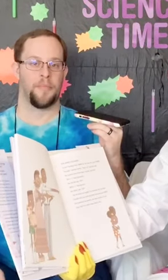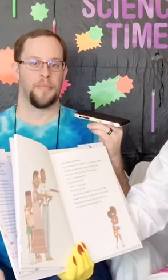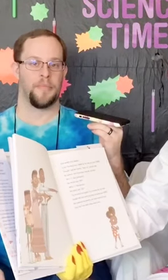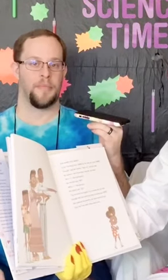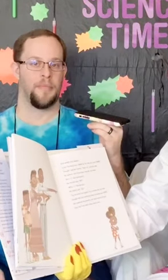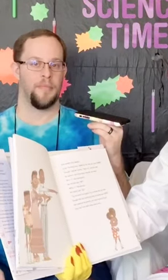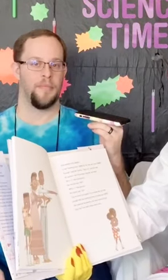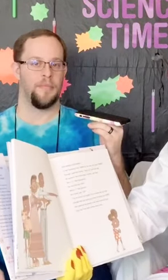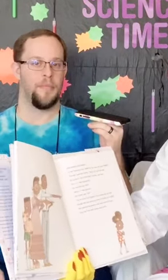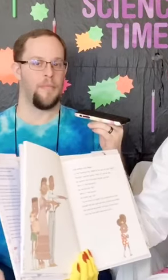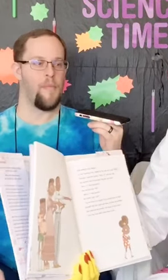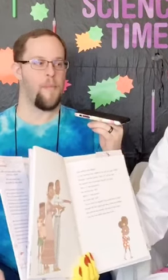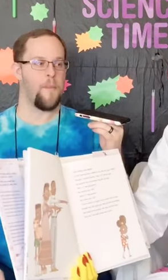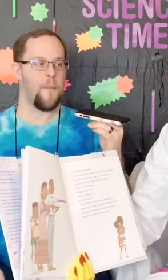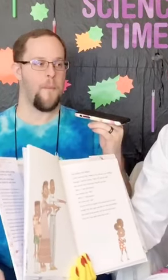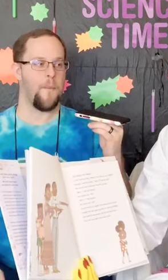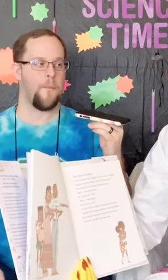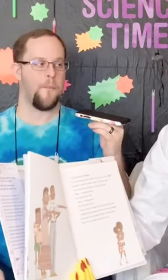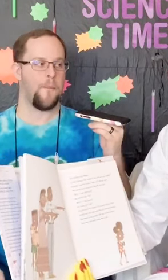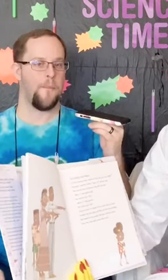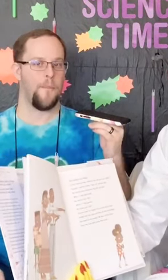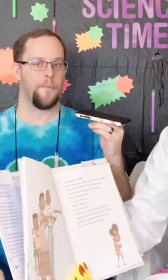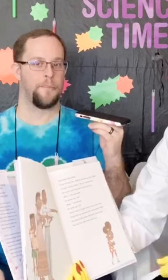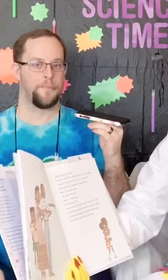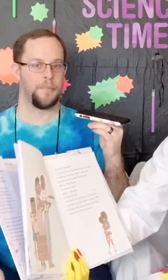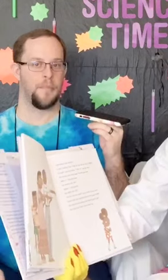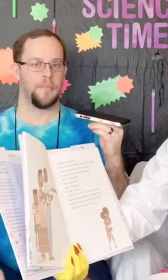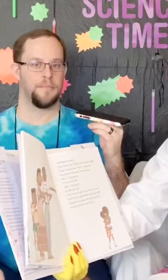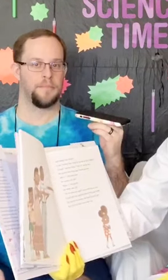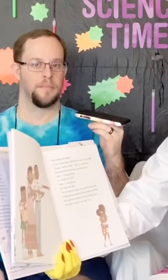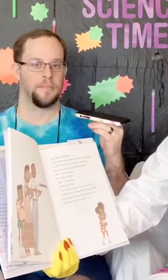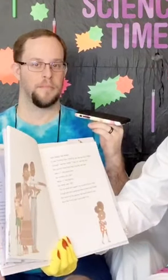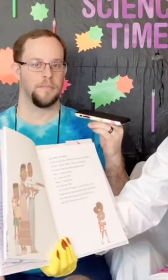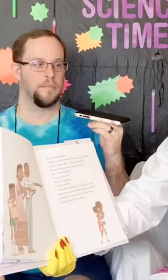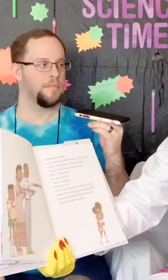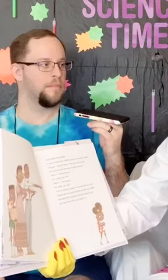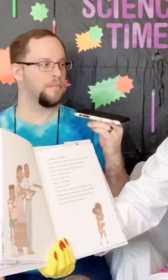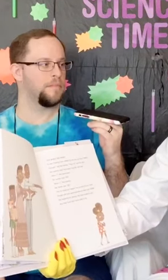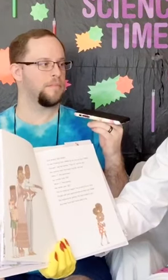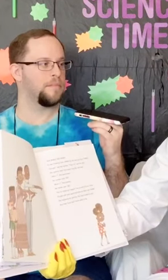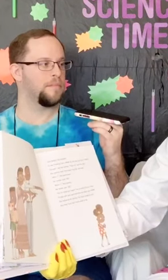your questions. Now sit there and think! She looked at her parents.